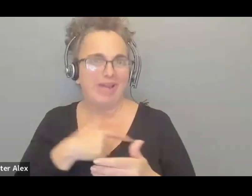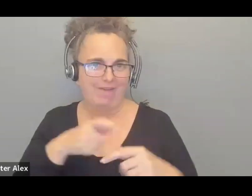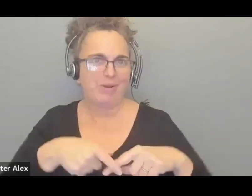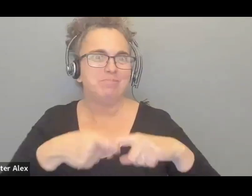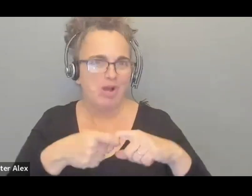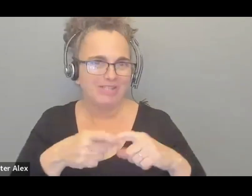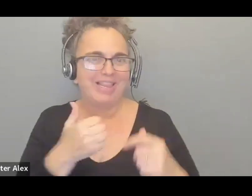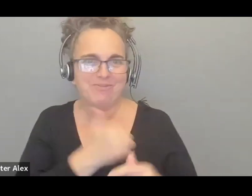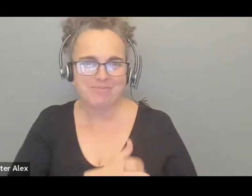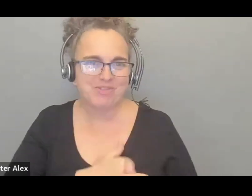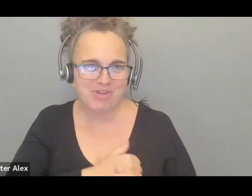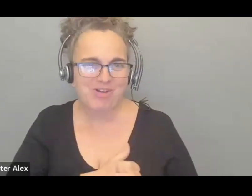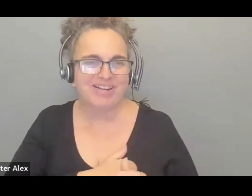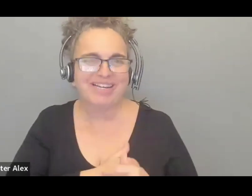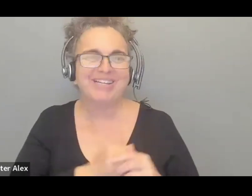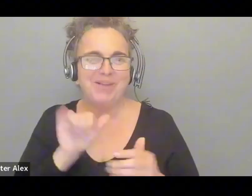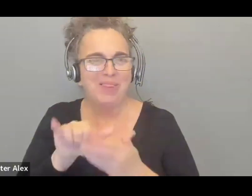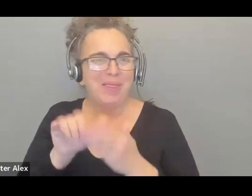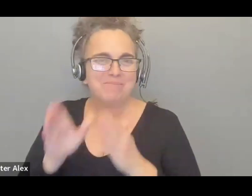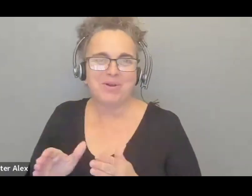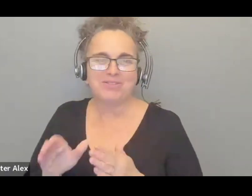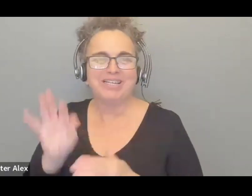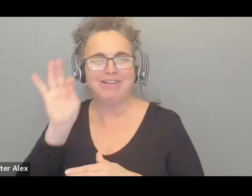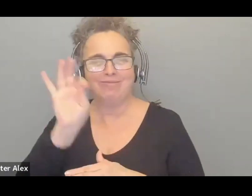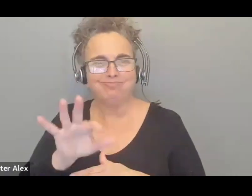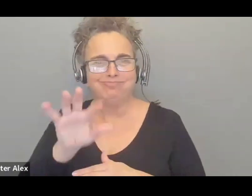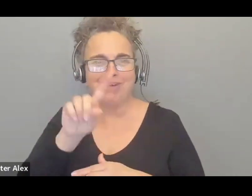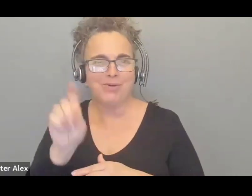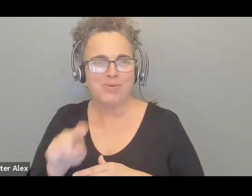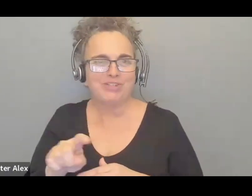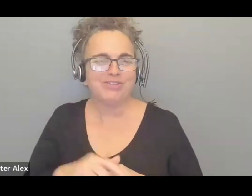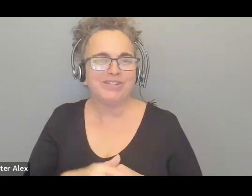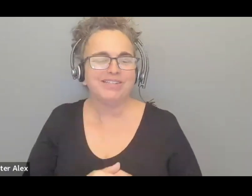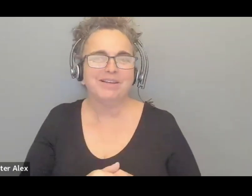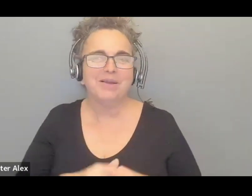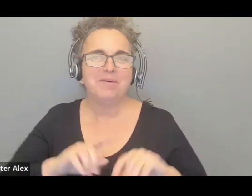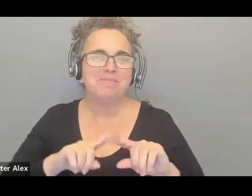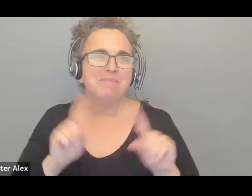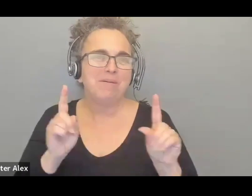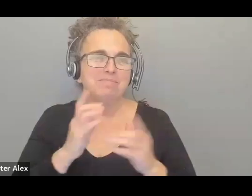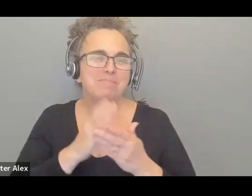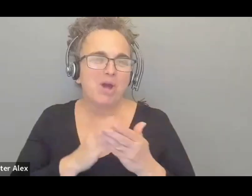I'm sorry to, to the person who asked the question, but you know, part of part of trying